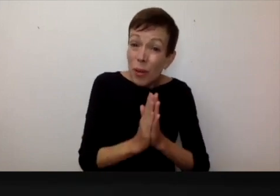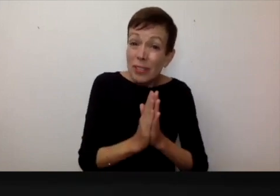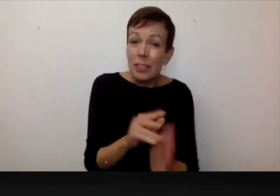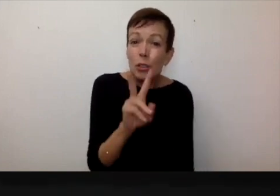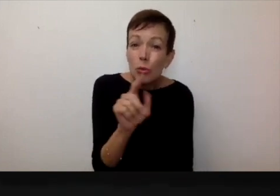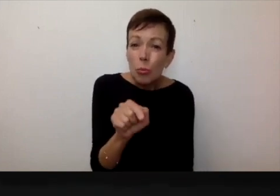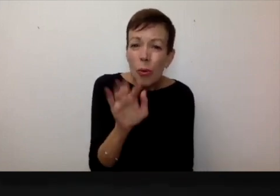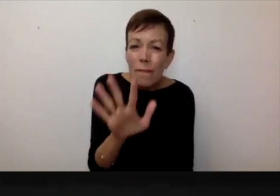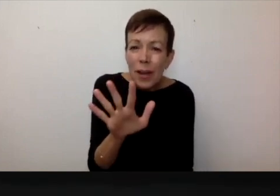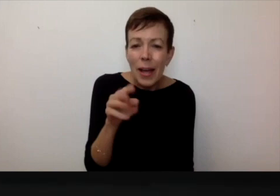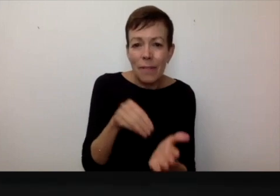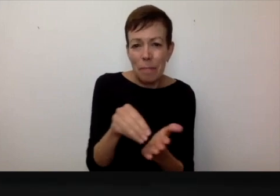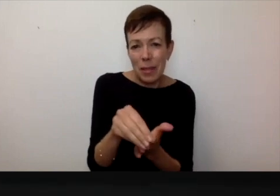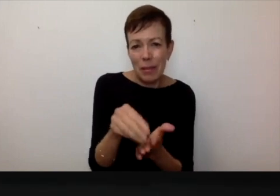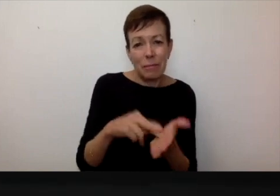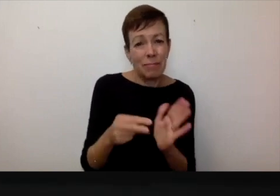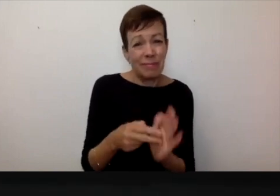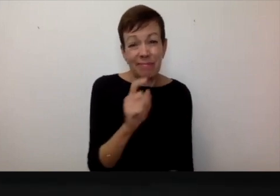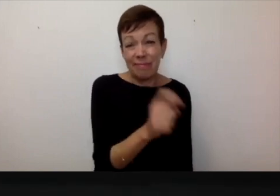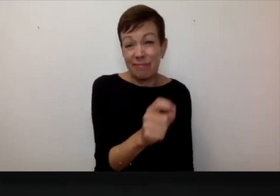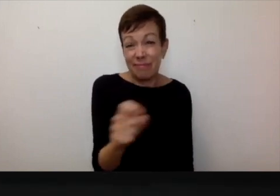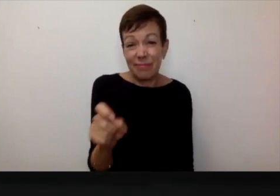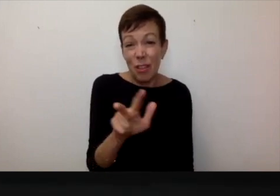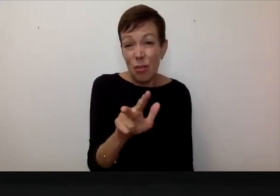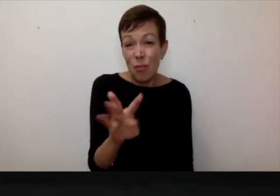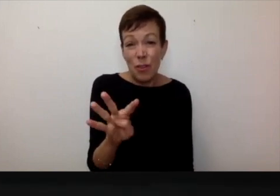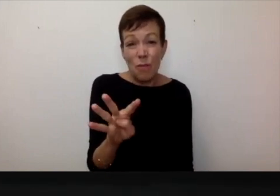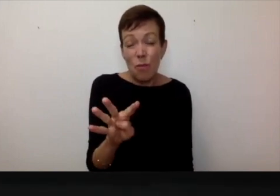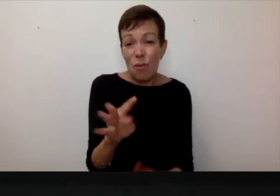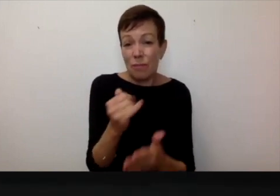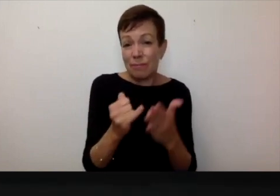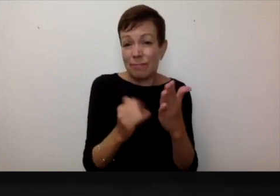our preference is not to piecemeal a grant we want to support the project